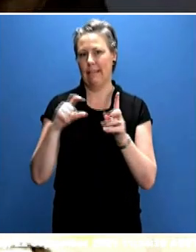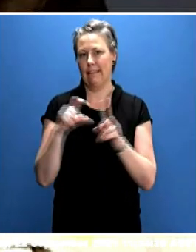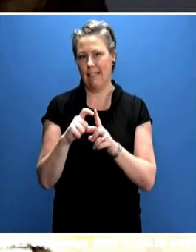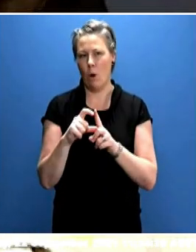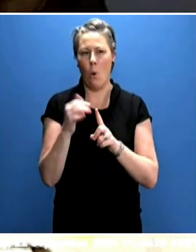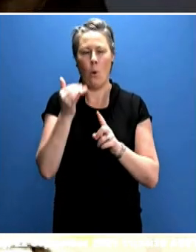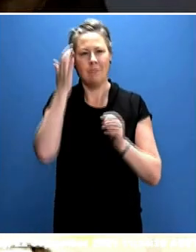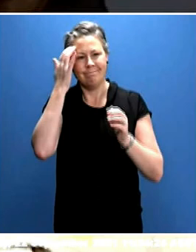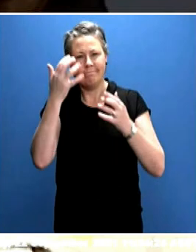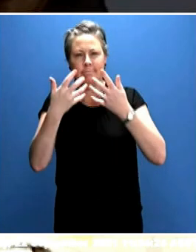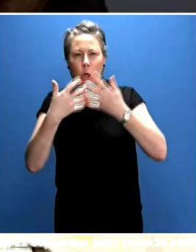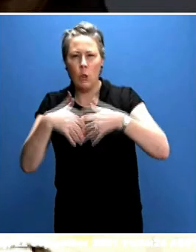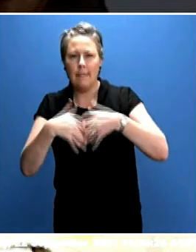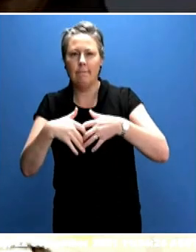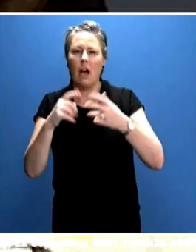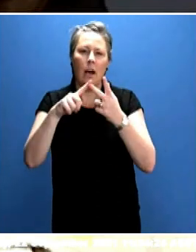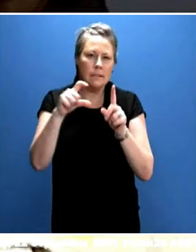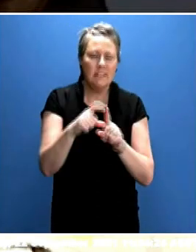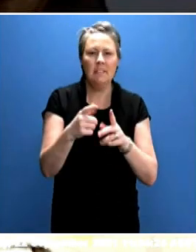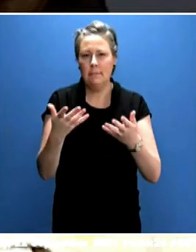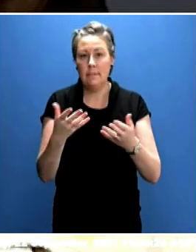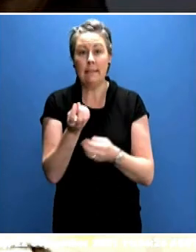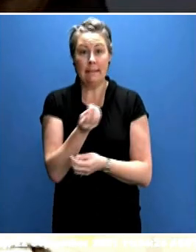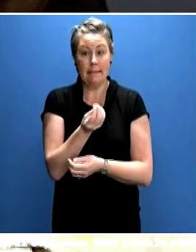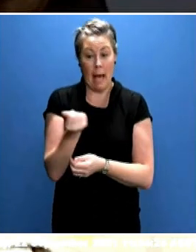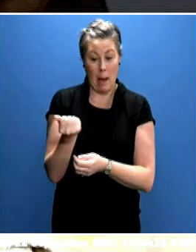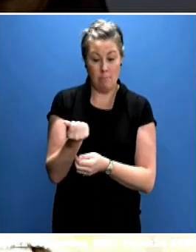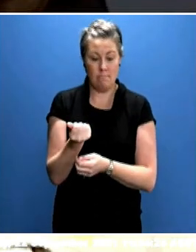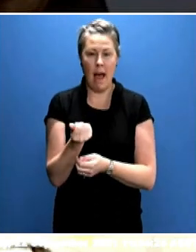cognitive impairments, some diagnosed, some not.